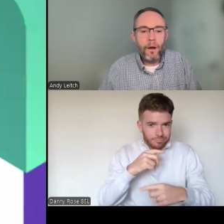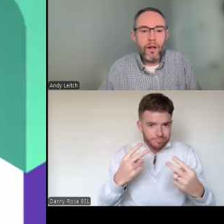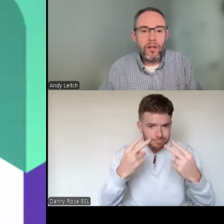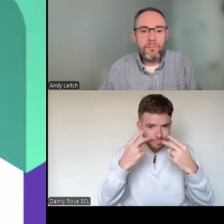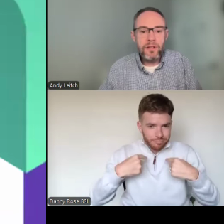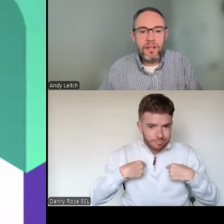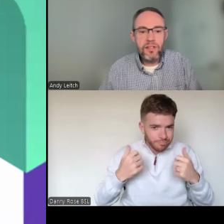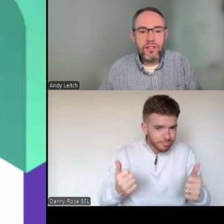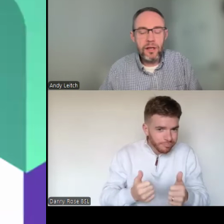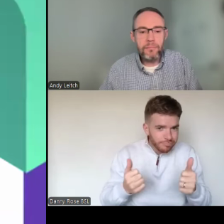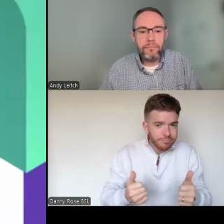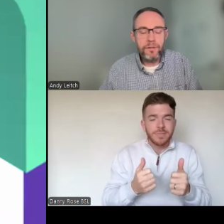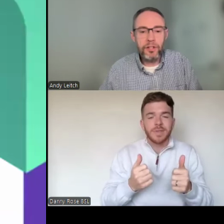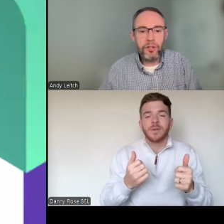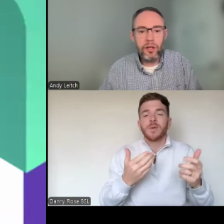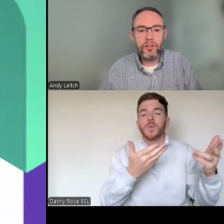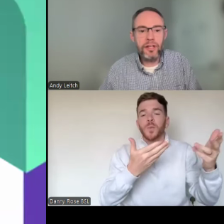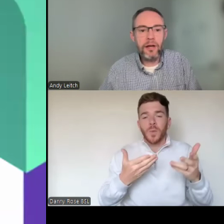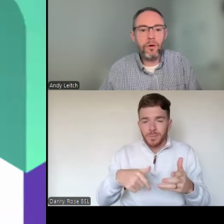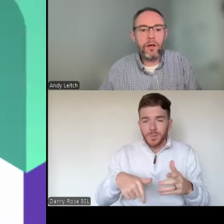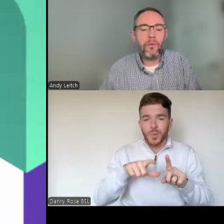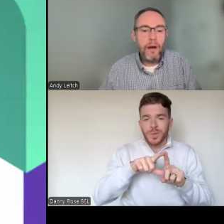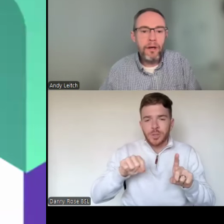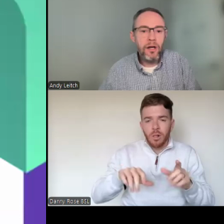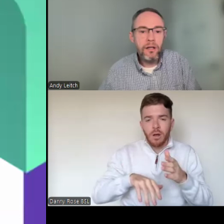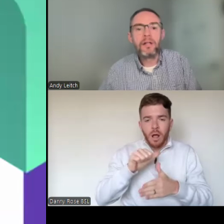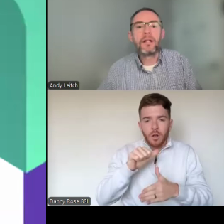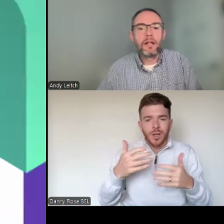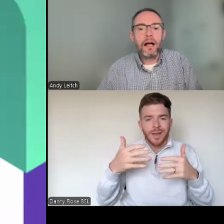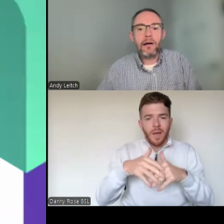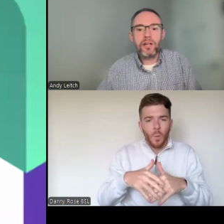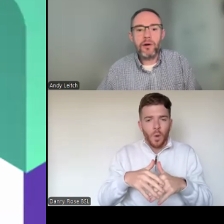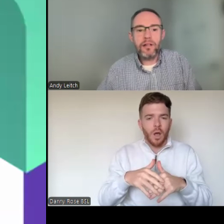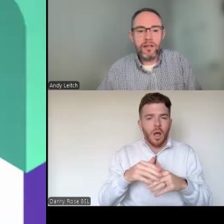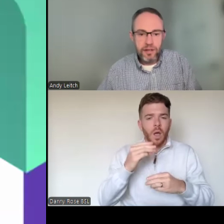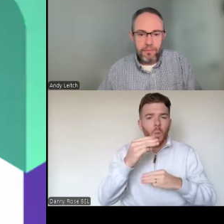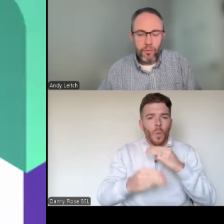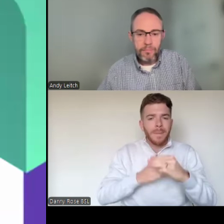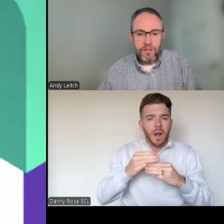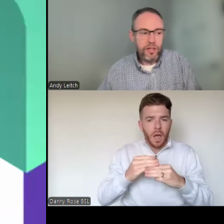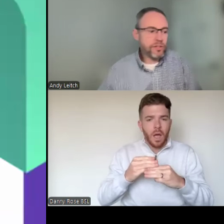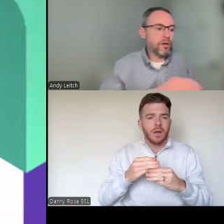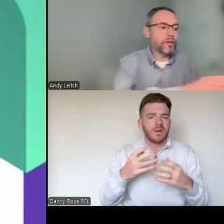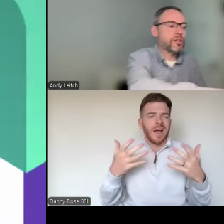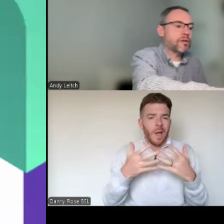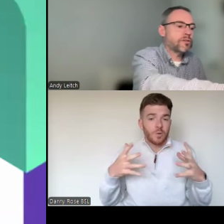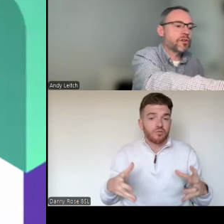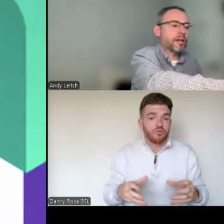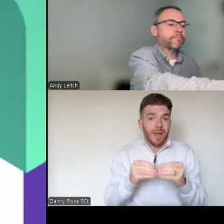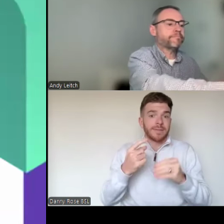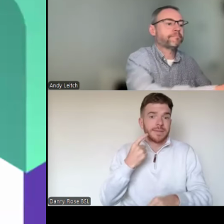Welcome to this Digital Culture Network webinar, "How to create a simple website on a shoestring."